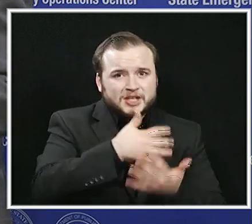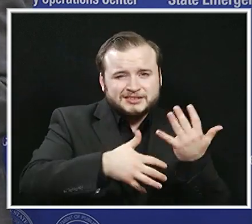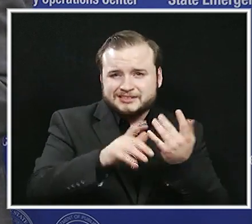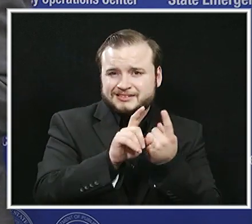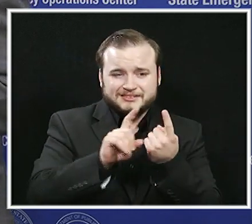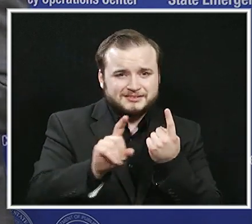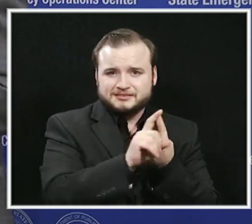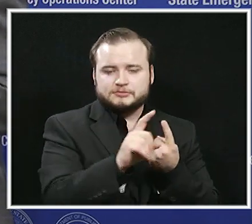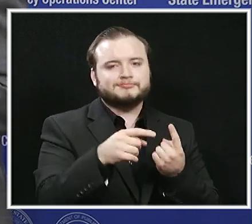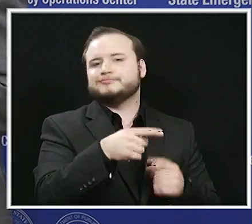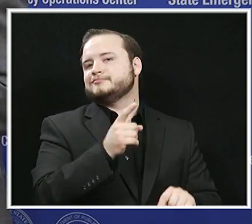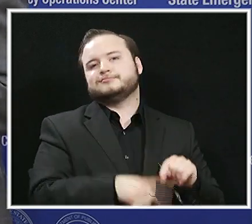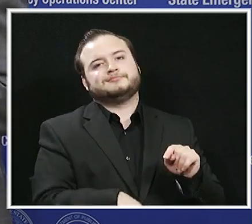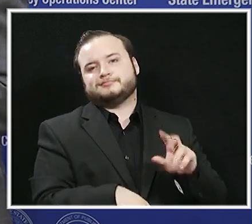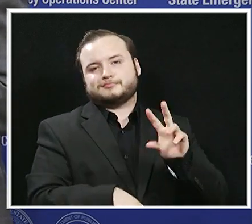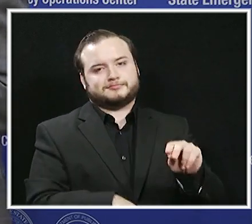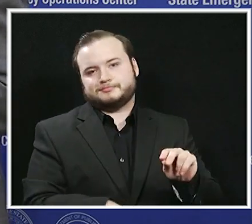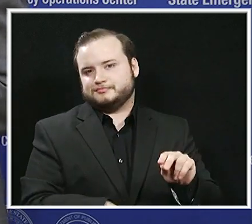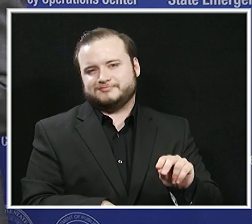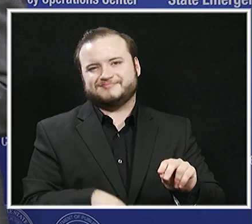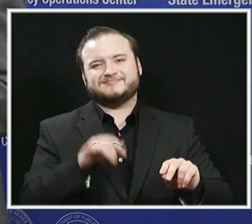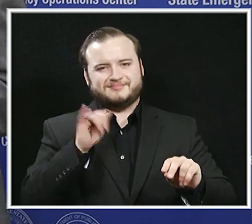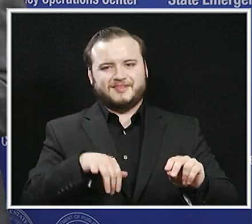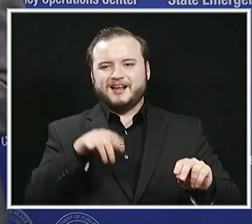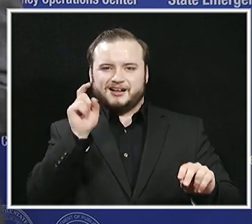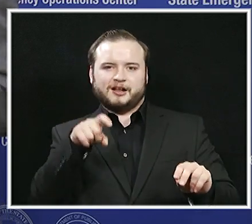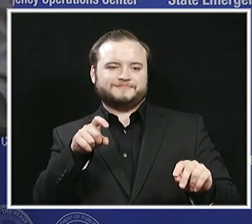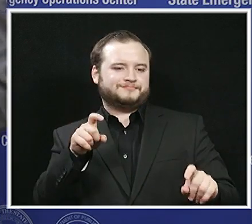societal well being, we weren't able to answer that with pickup basketball games. I do want to call this